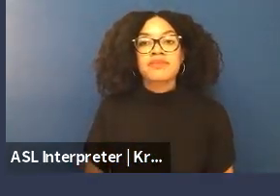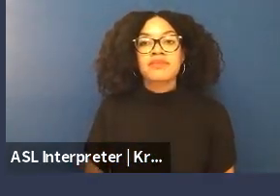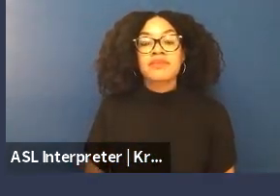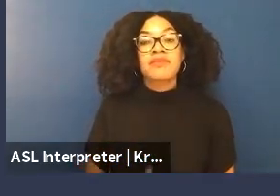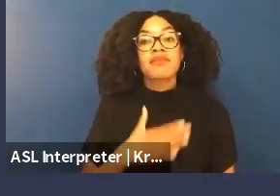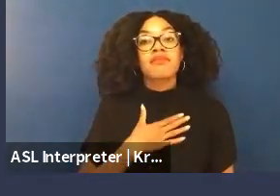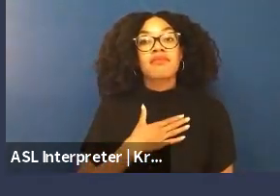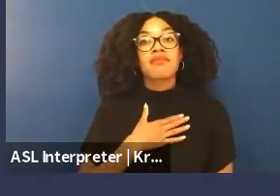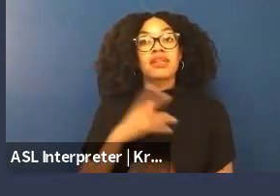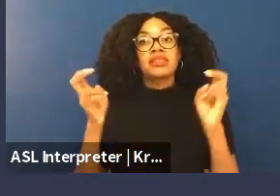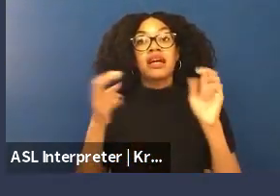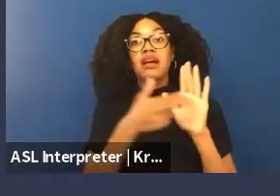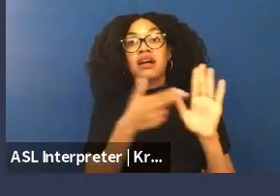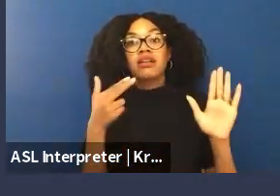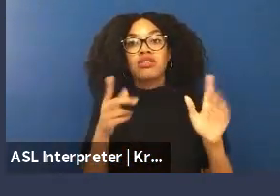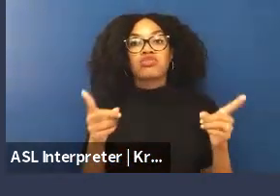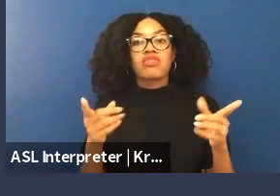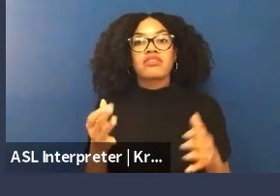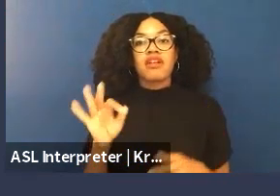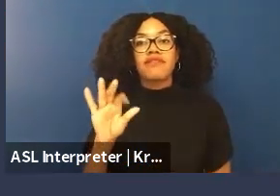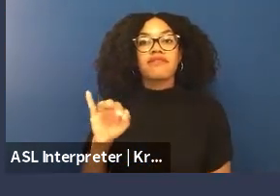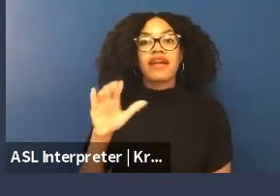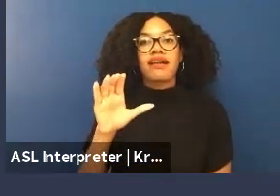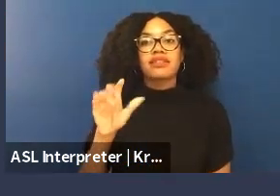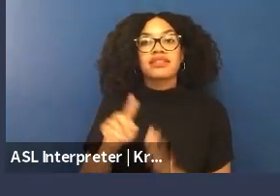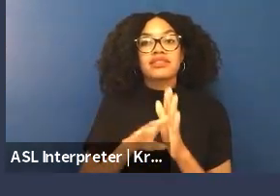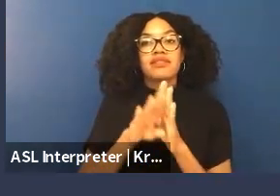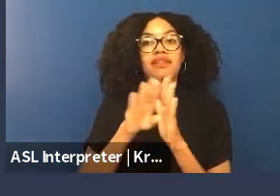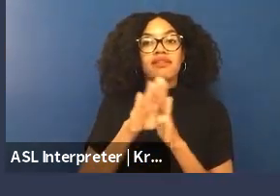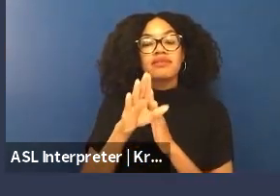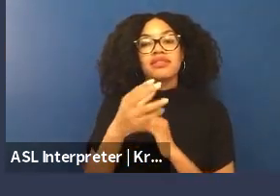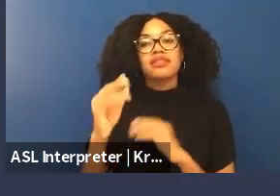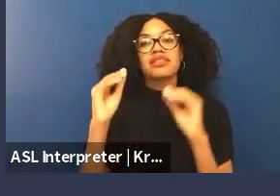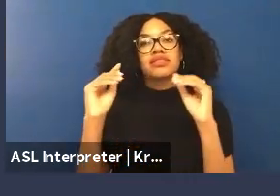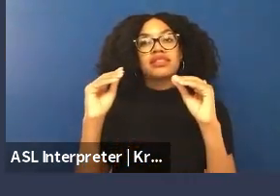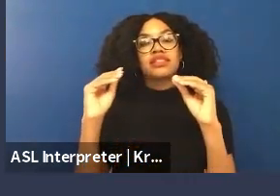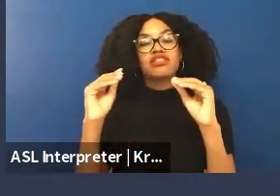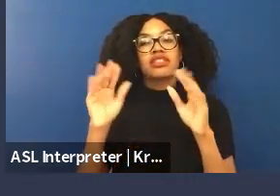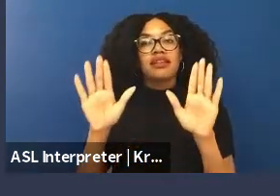is Director of Faculty Development in Teaching Excellence, and I don't pretend to be excellent